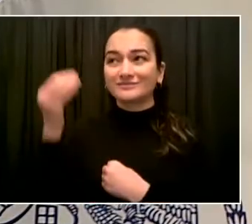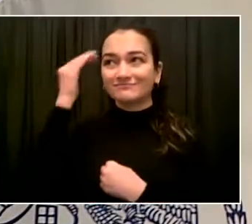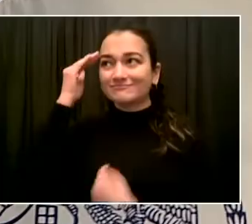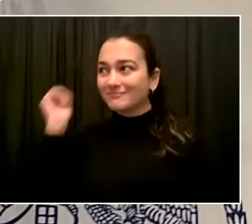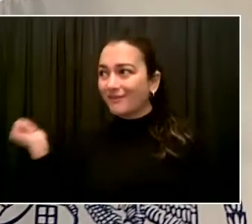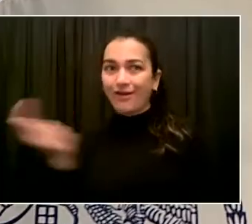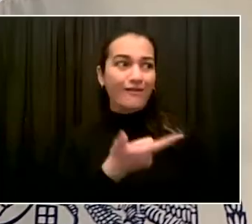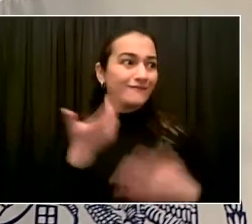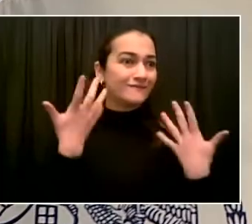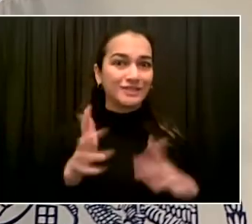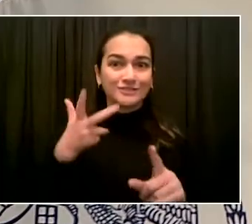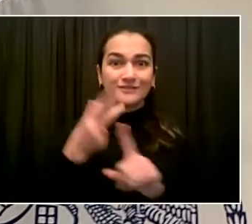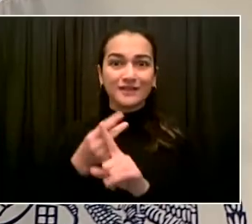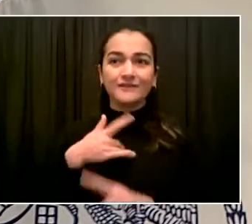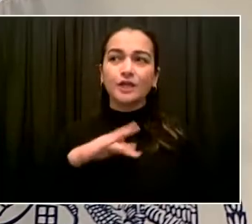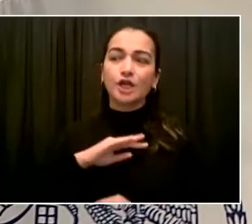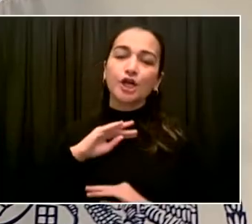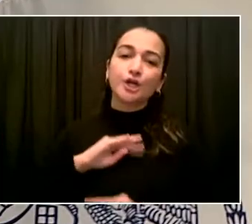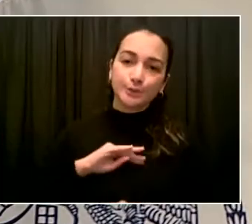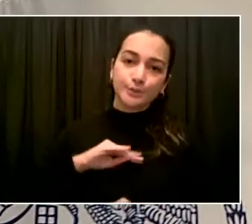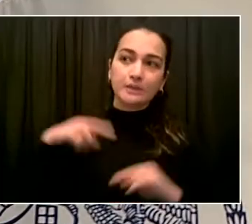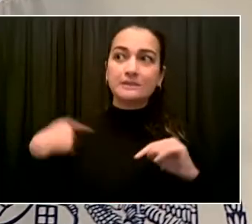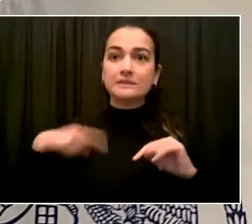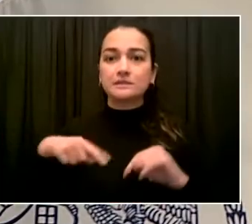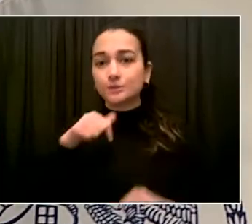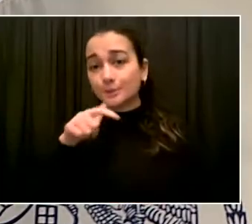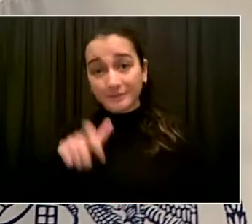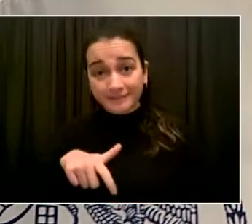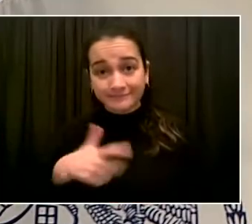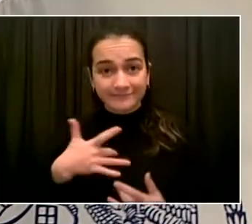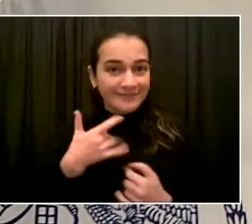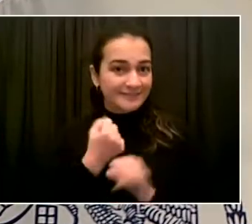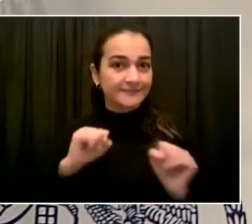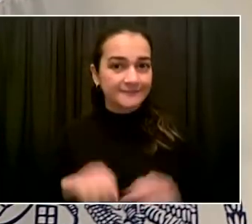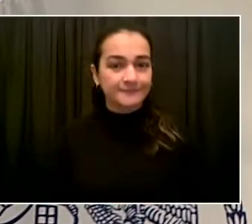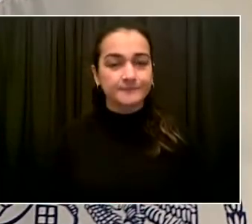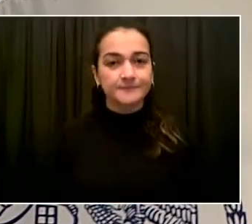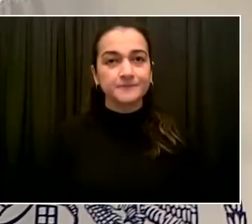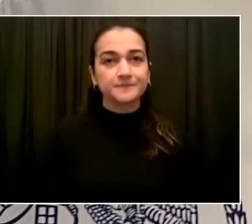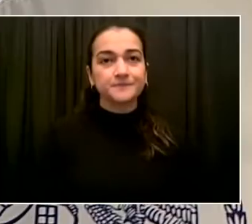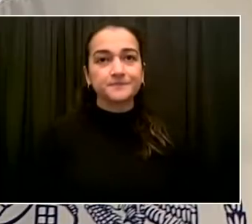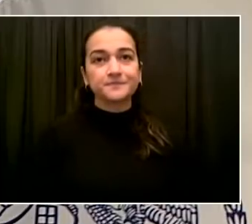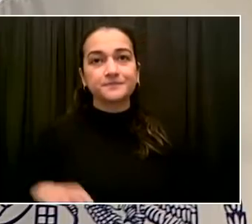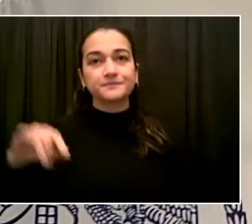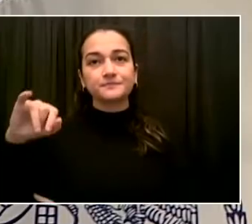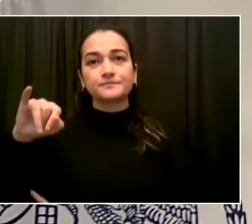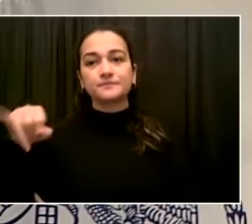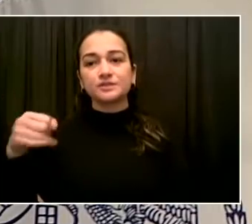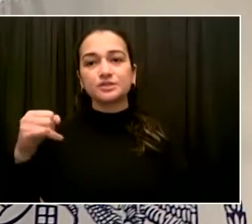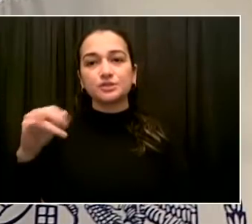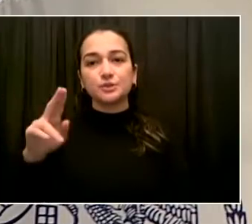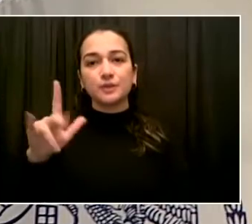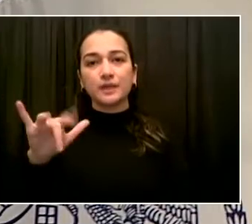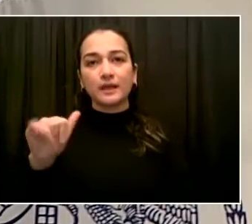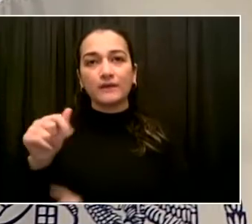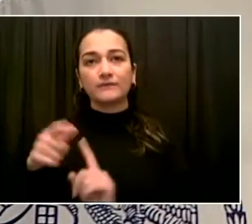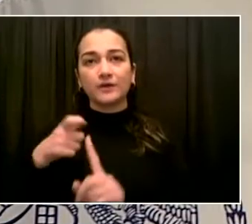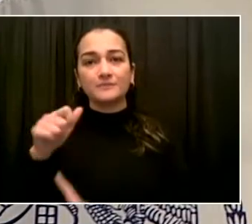HEARD WHEN IT COMES ANY OTHER BUSINESS ENVIRONMENT. IF PEOPLE KNOW WHERE THEY GO IT'S GOING TO BE SAFE AND IT ENCOURAGES THEM TO COME BACK TO THE OFFICE. OUR NEXT